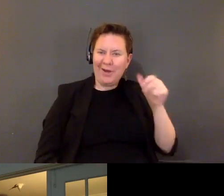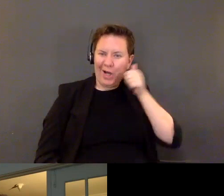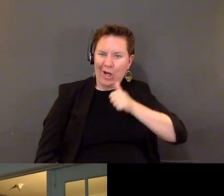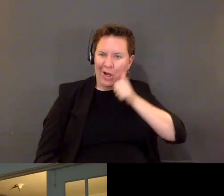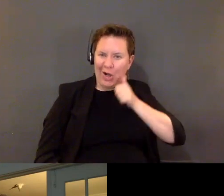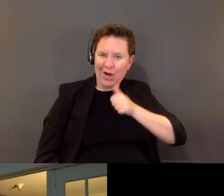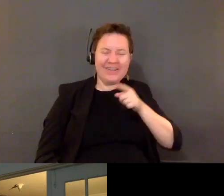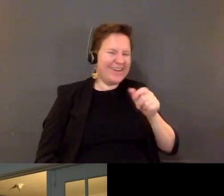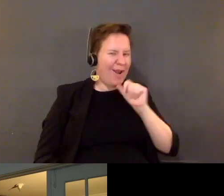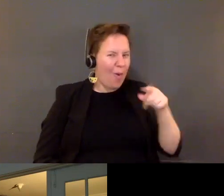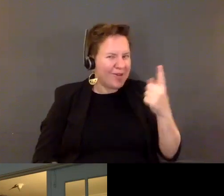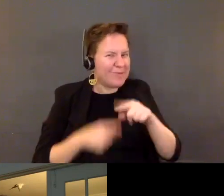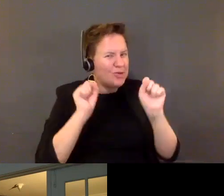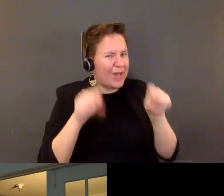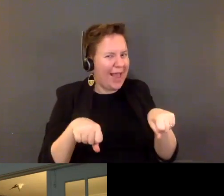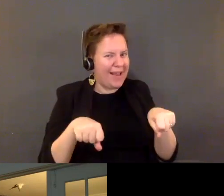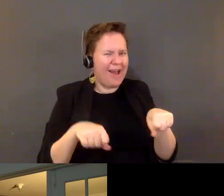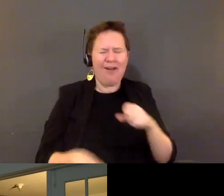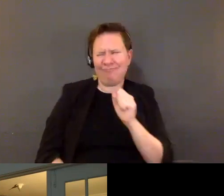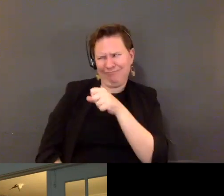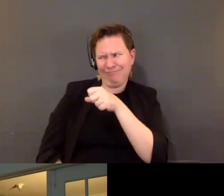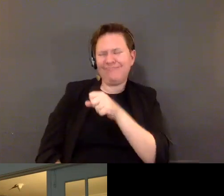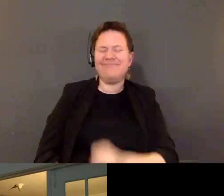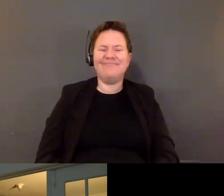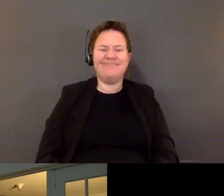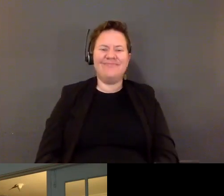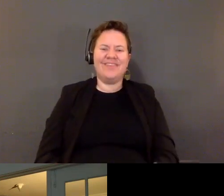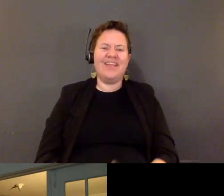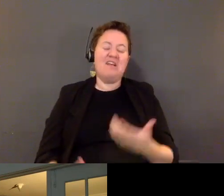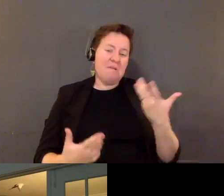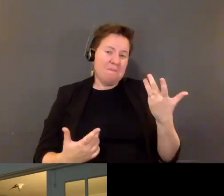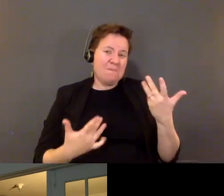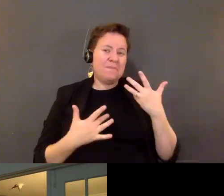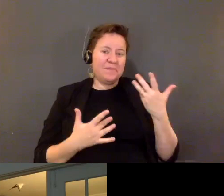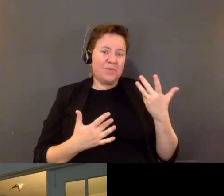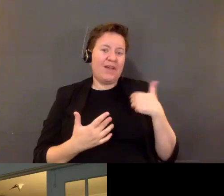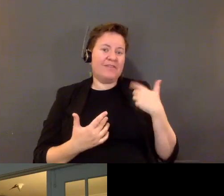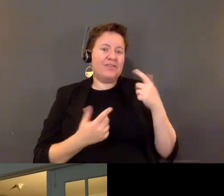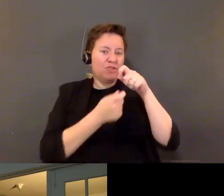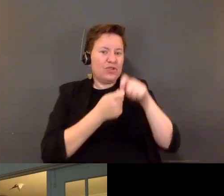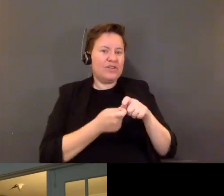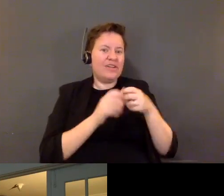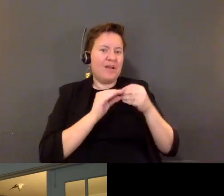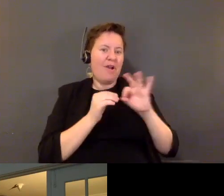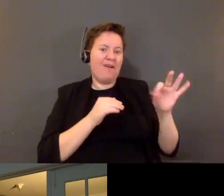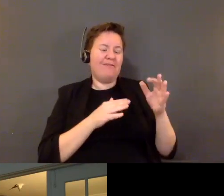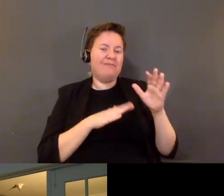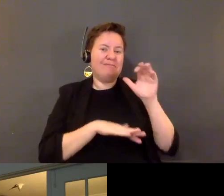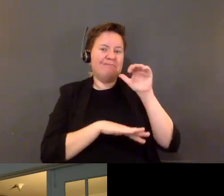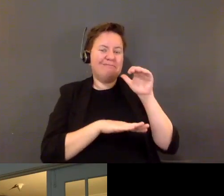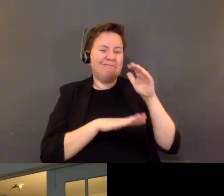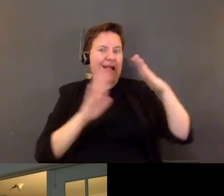but you can be oh yeah and so we have a certain number of late night conversations about death